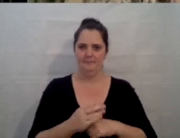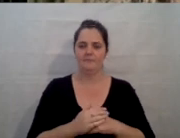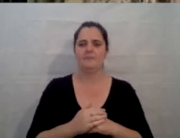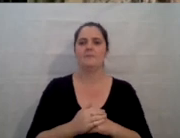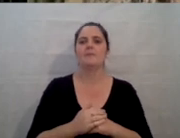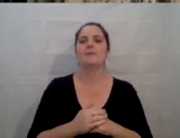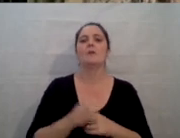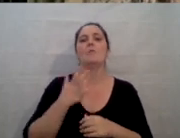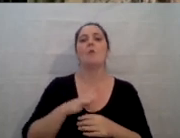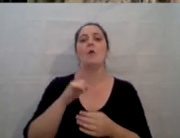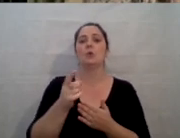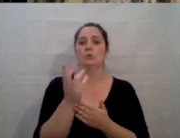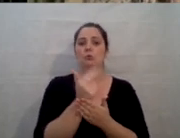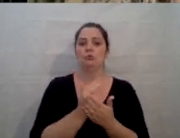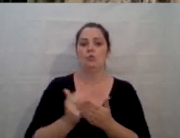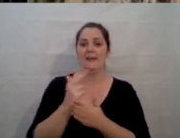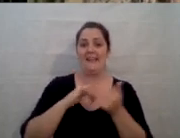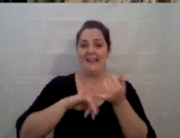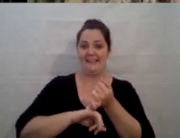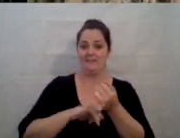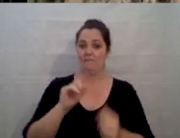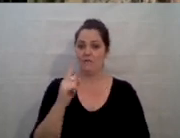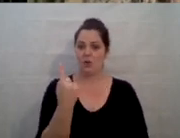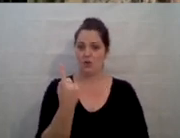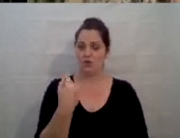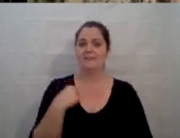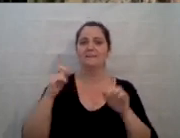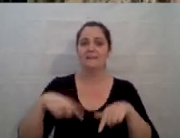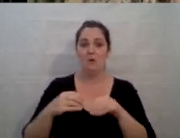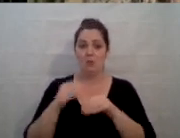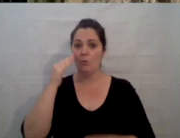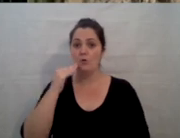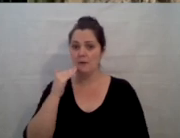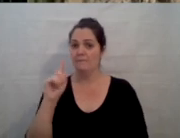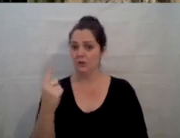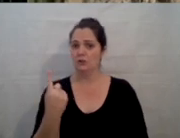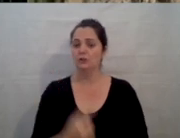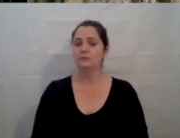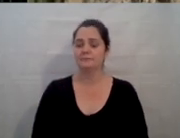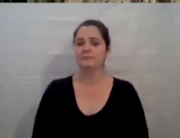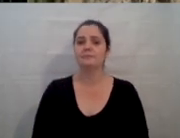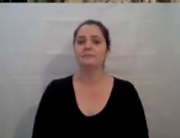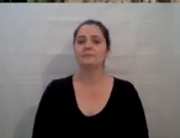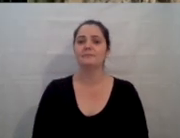is draw that S-curve so I'm going to begin here with Rachel over here on this side, on the right side of my paper